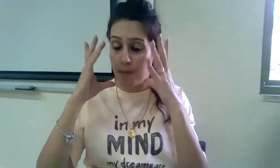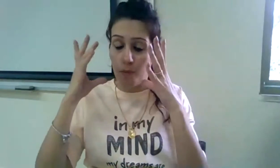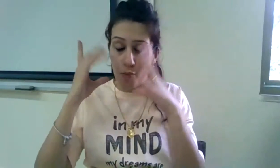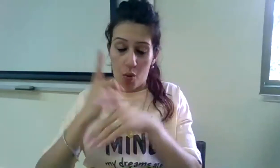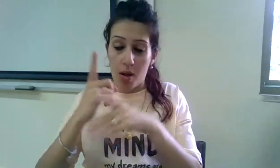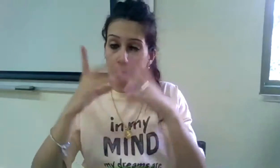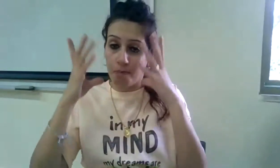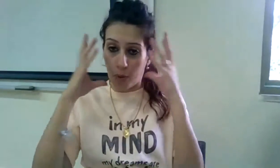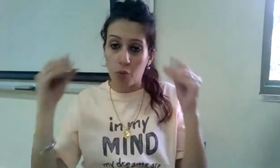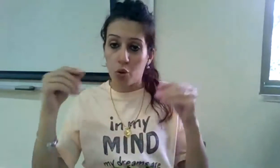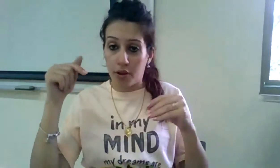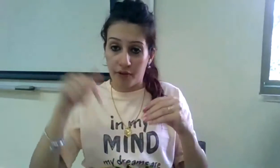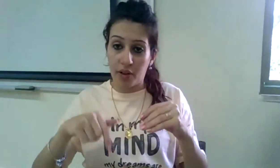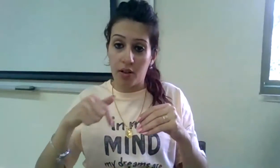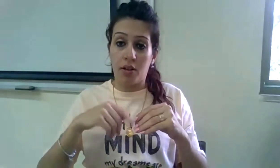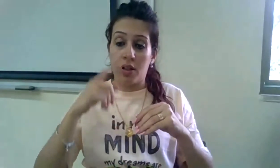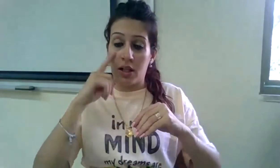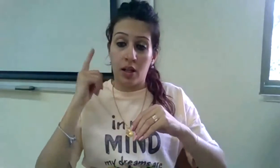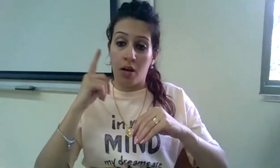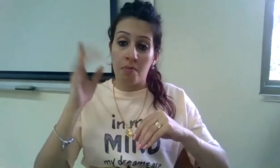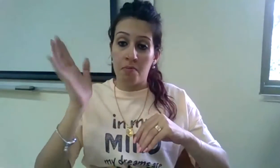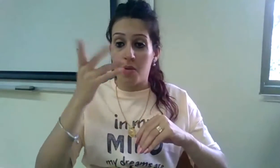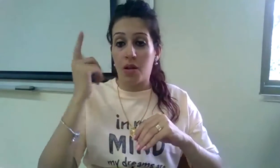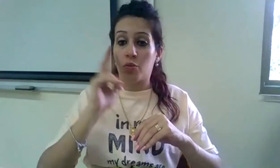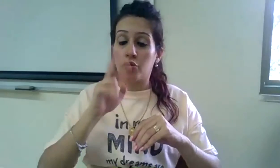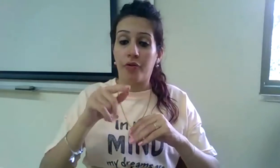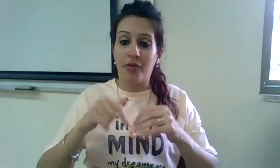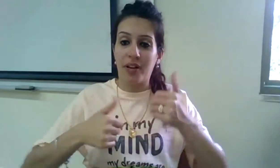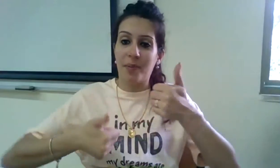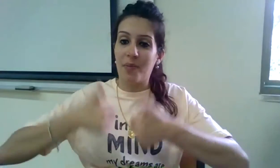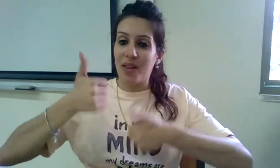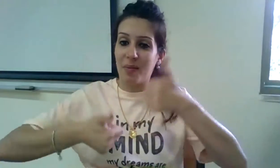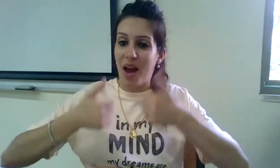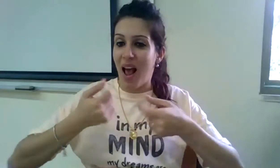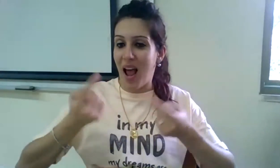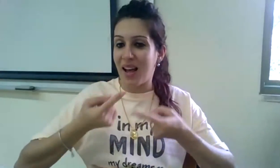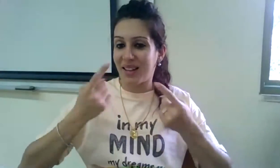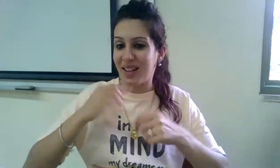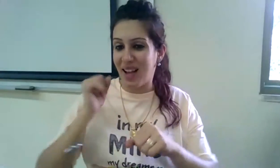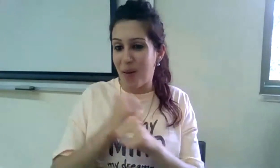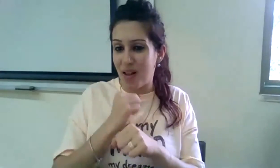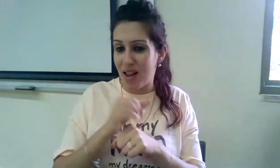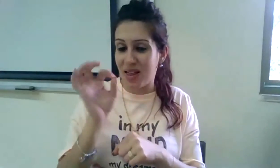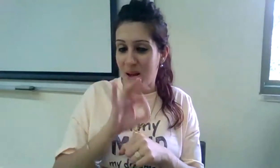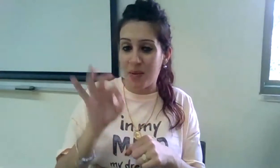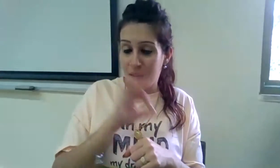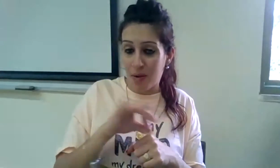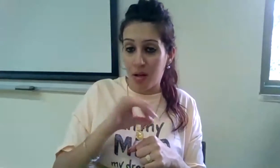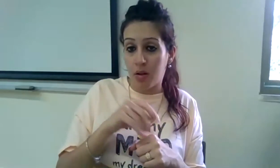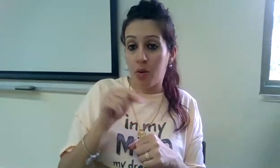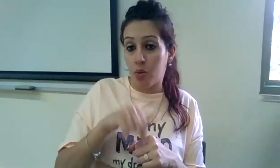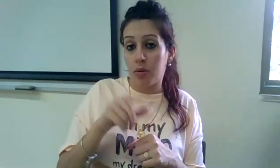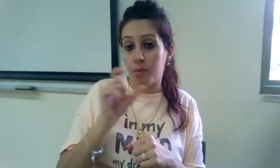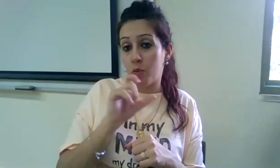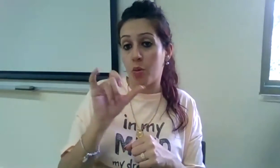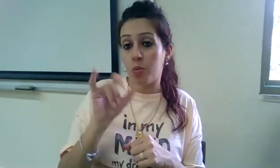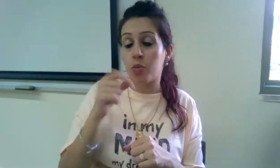assessment throughout their schooling period. Because, well, at the end of the day